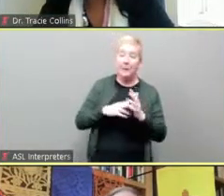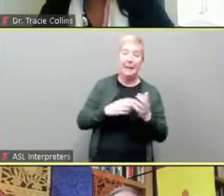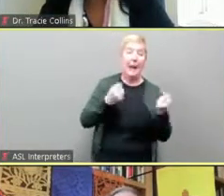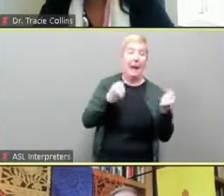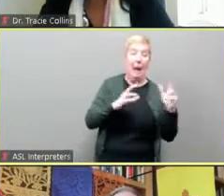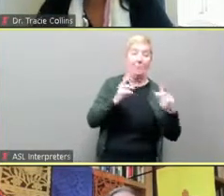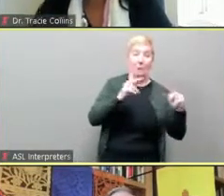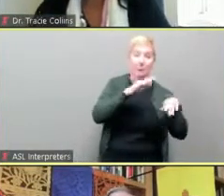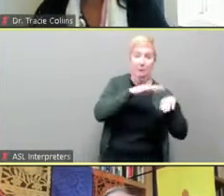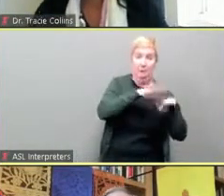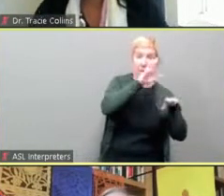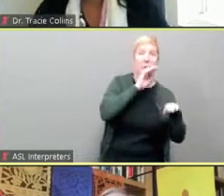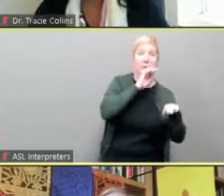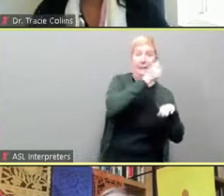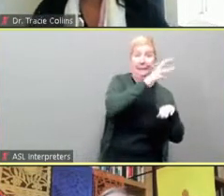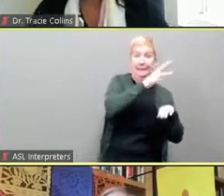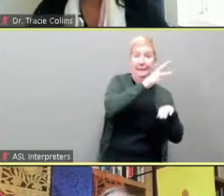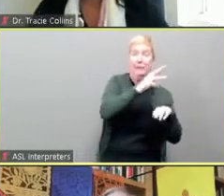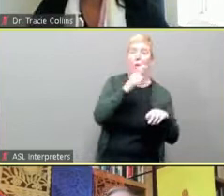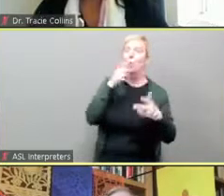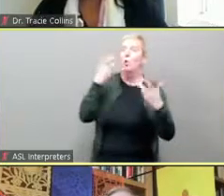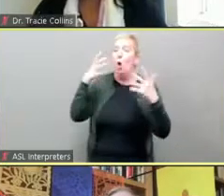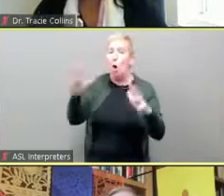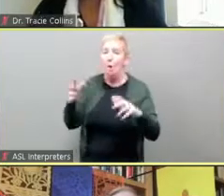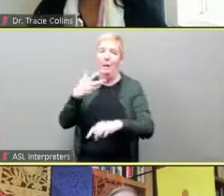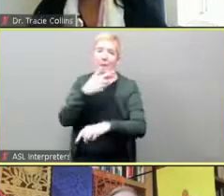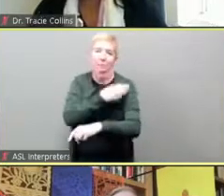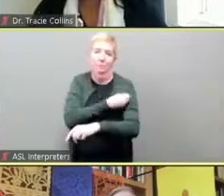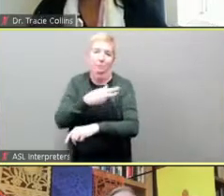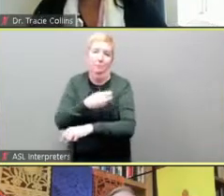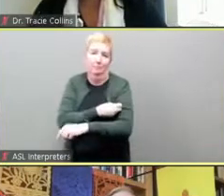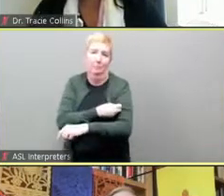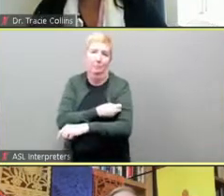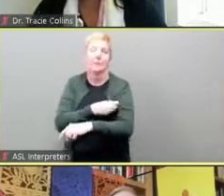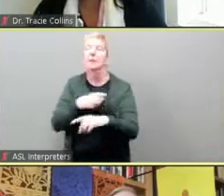who have a full series of vaccines, one, J and J or two of the Pfizer and